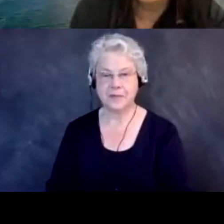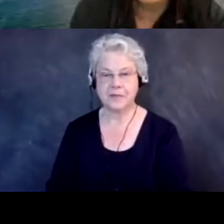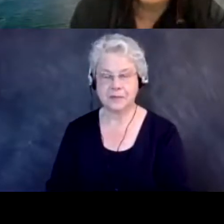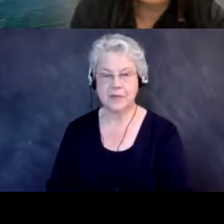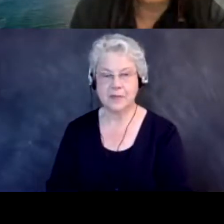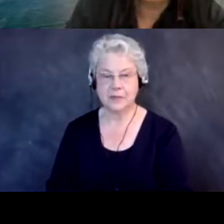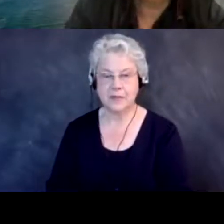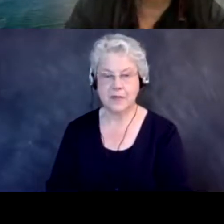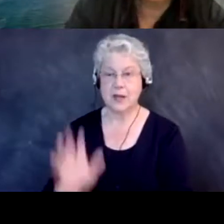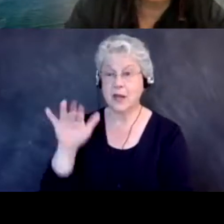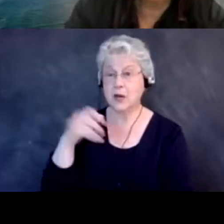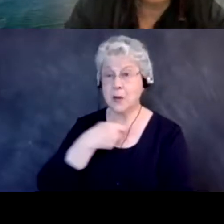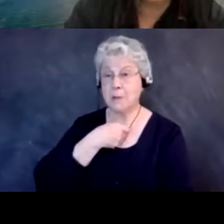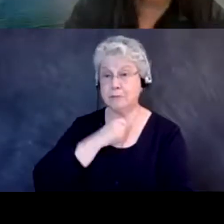Do you want to unmute yourself Kim you have a question?